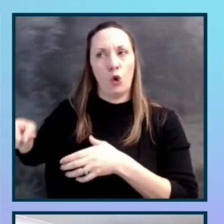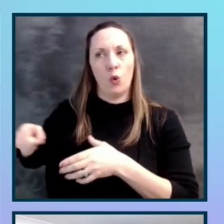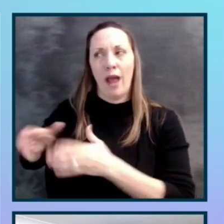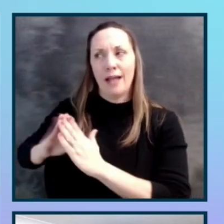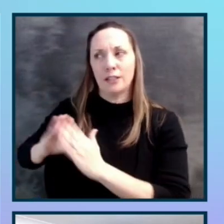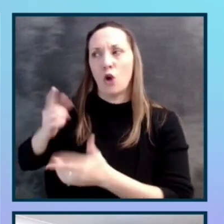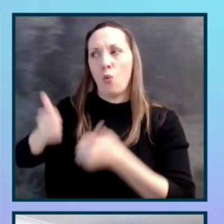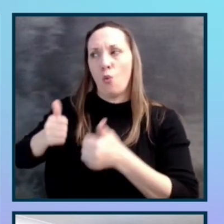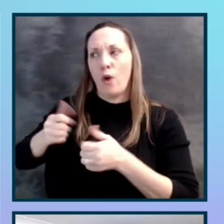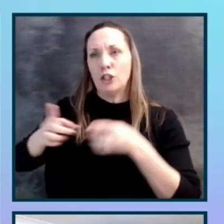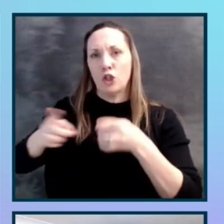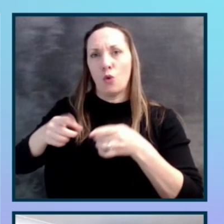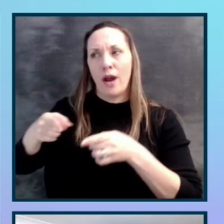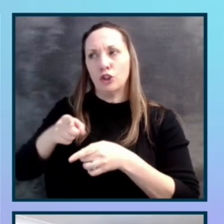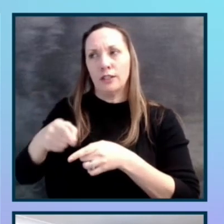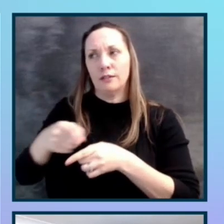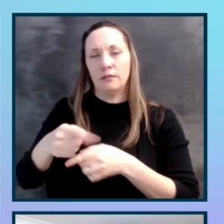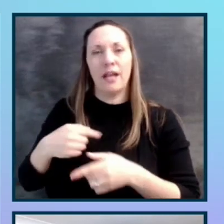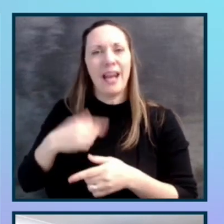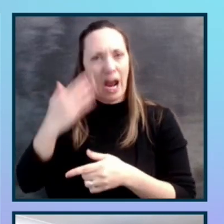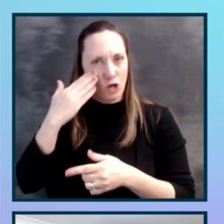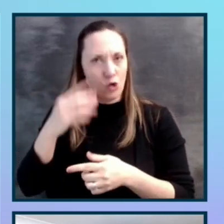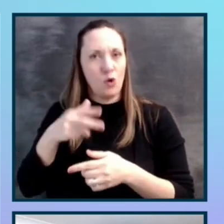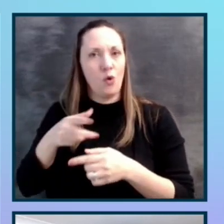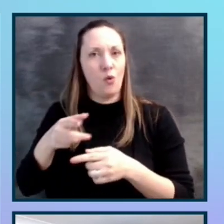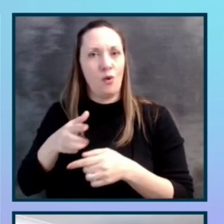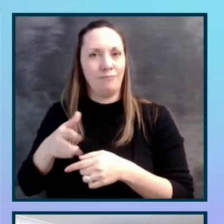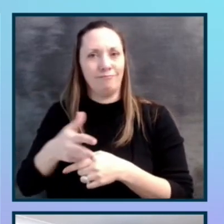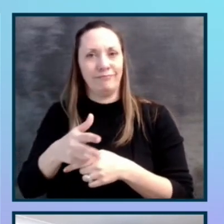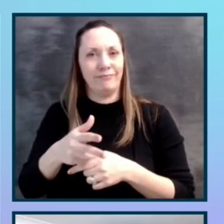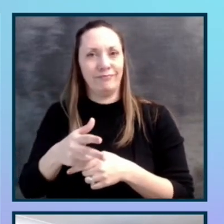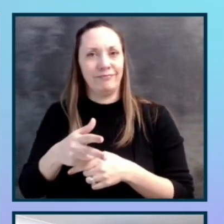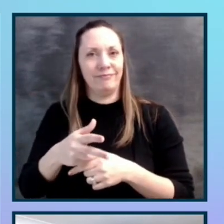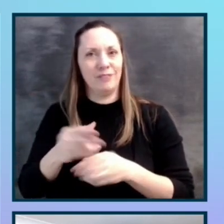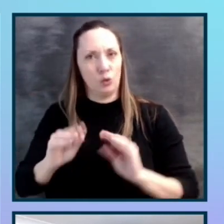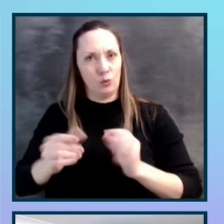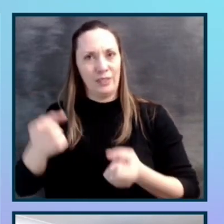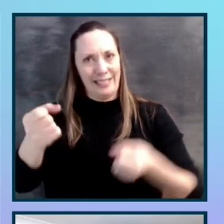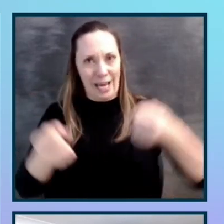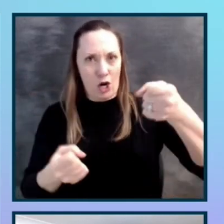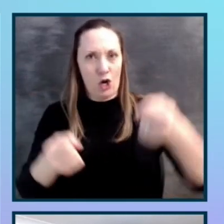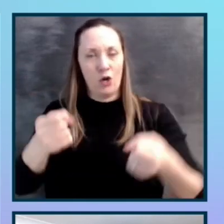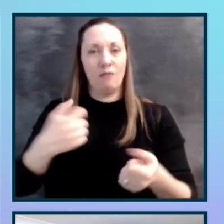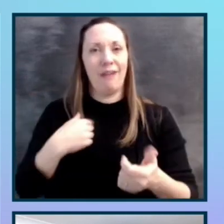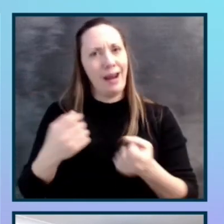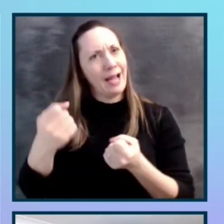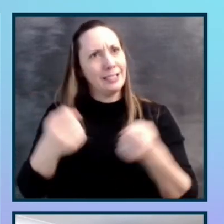And I knew what direction I was clear to steer. And I steered pretty much from there just using